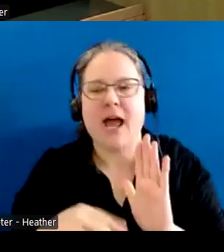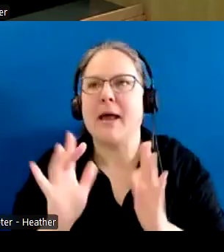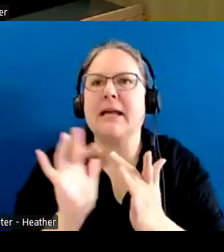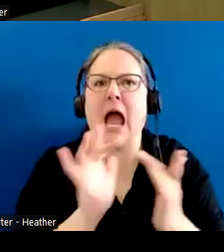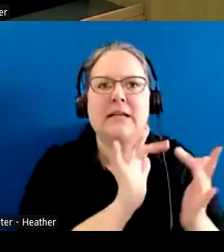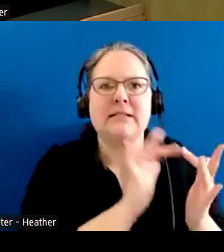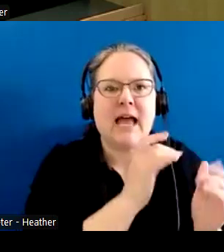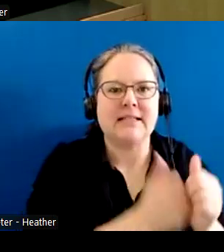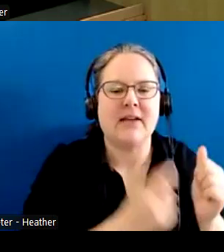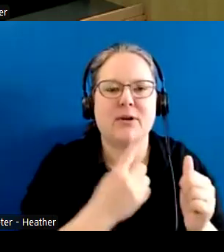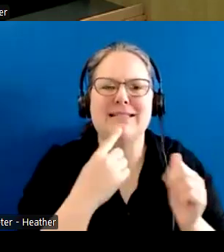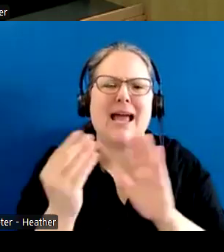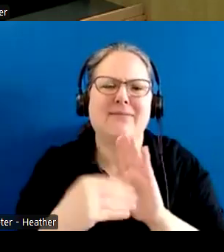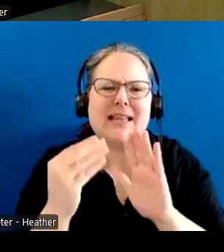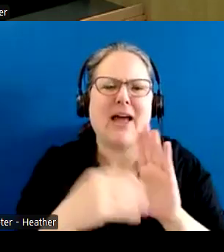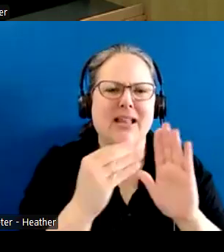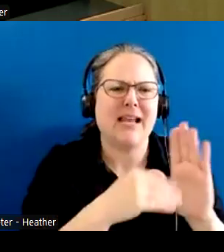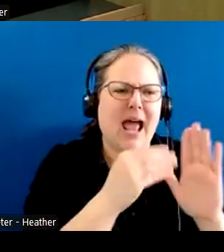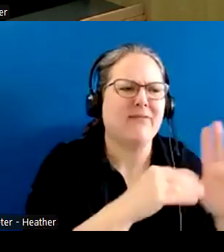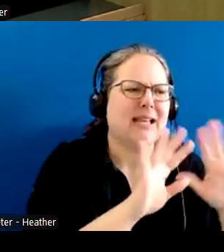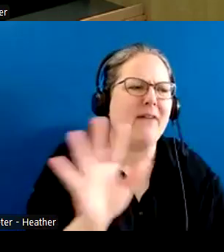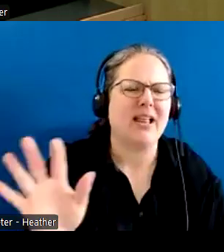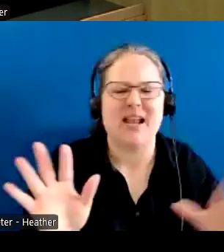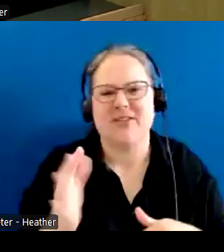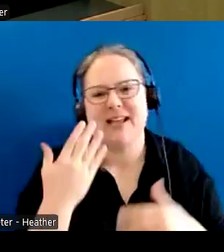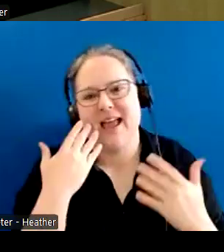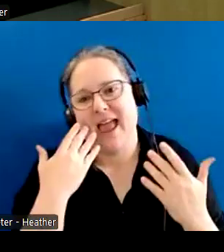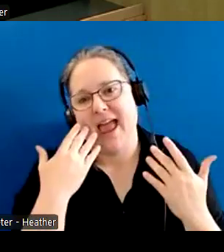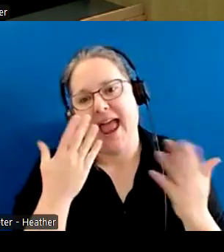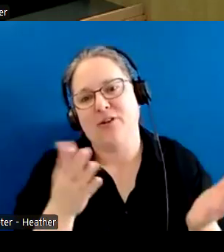said contact everybody you know and I know you did it. Thank you. Well, I don't know because it was,